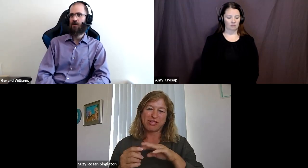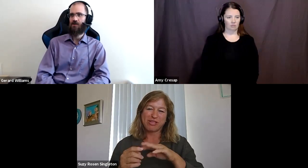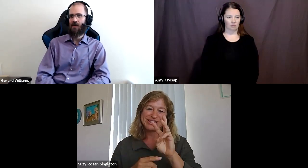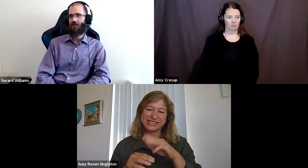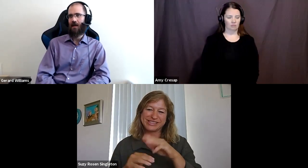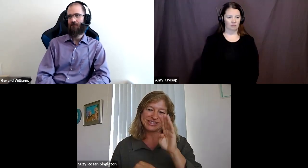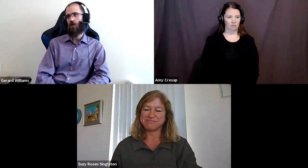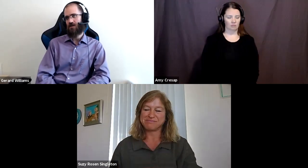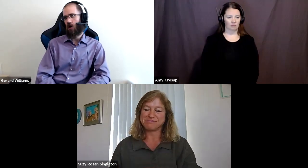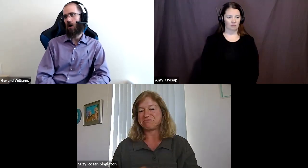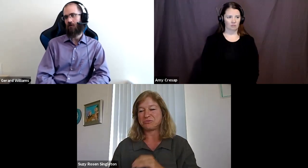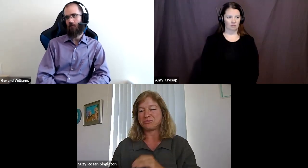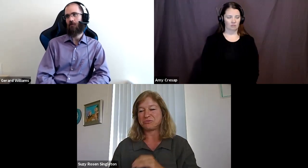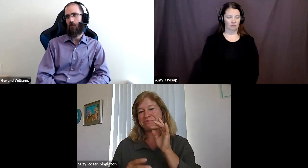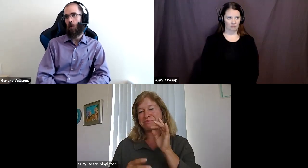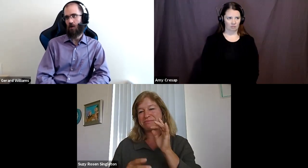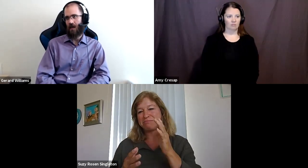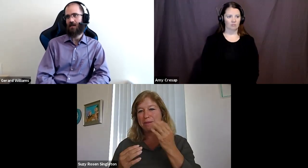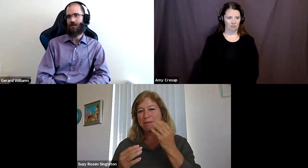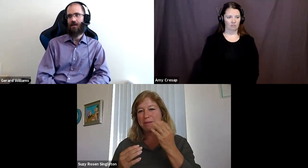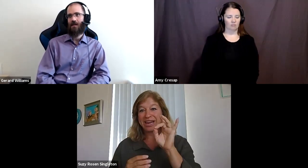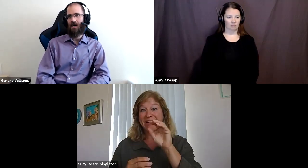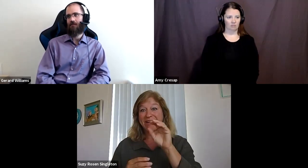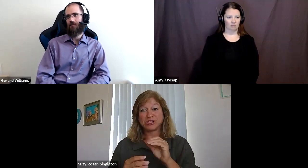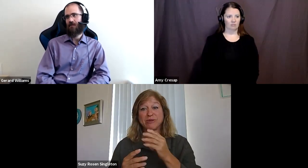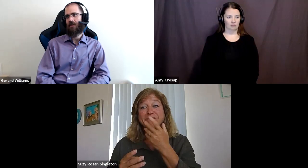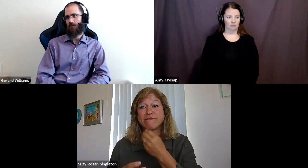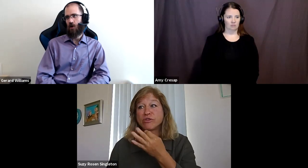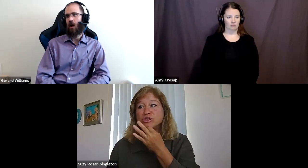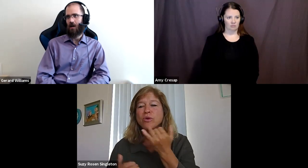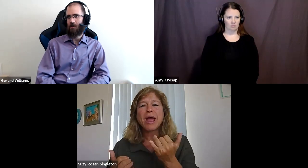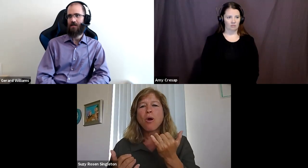provides that most offer more than the requirement here.